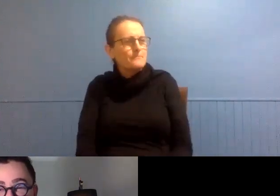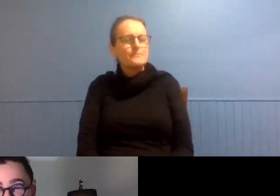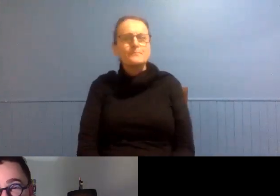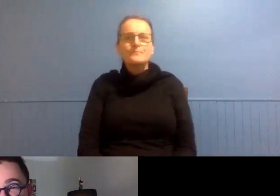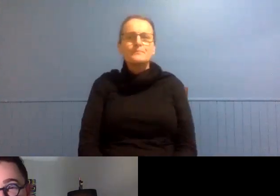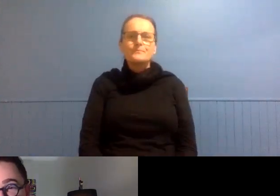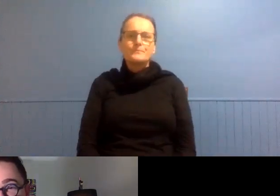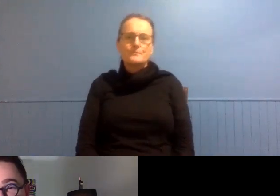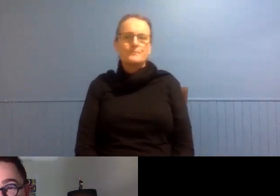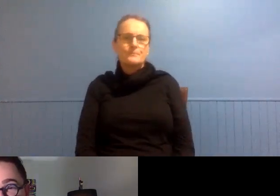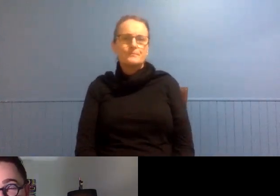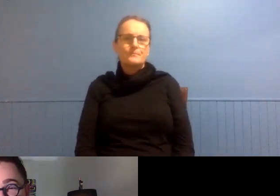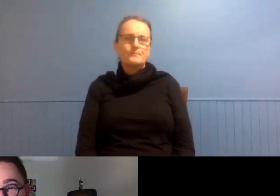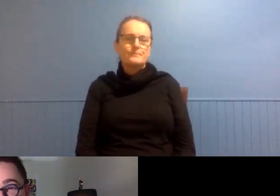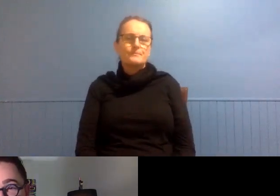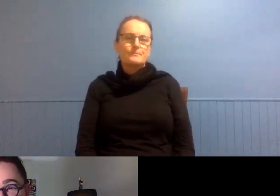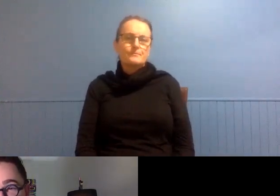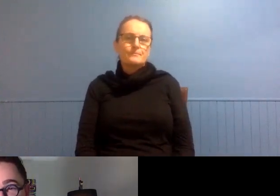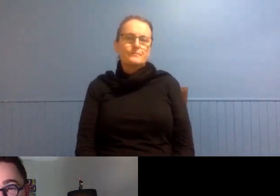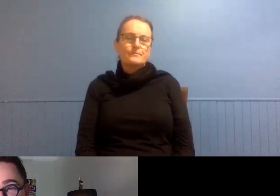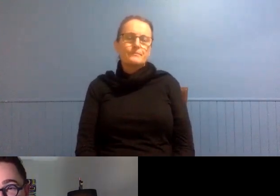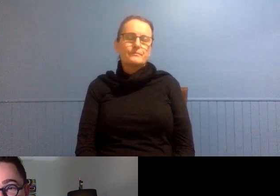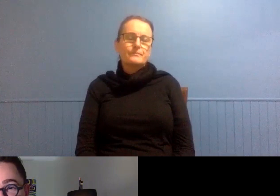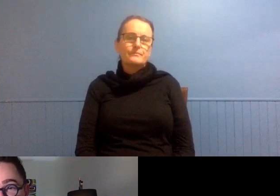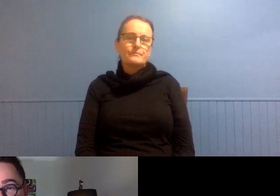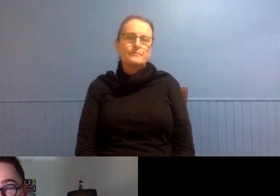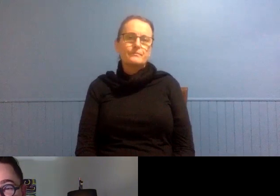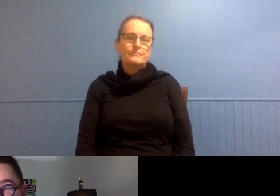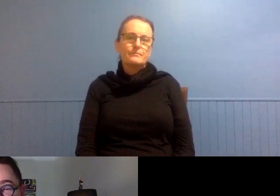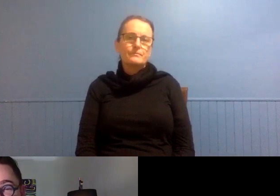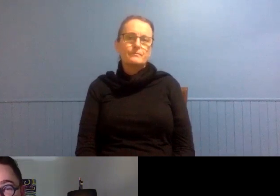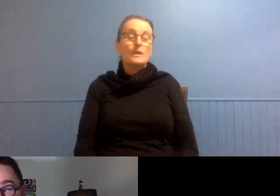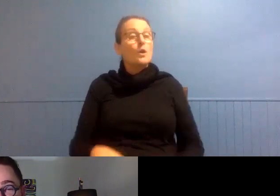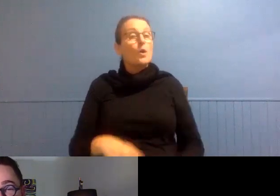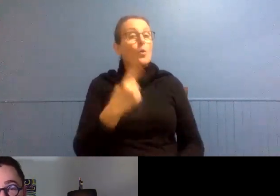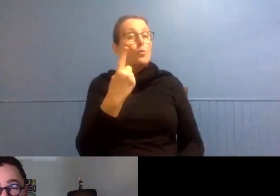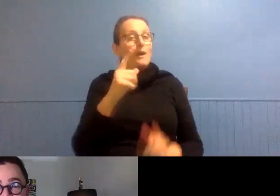One of the very basic practical ways that I've -